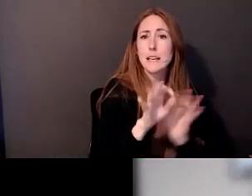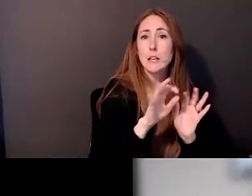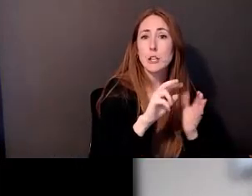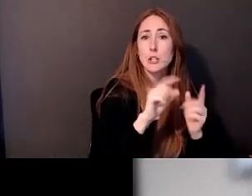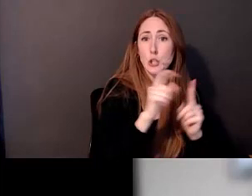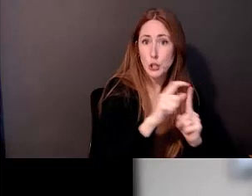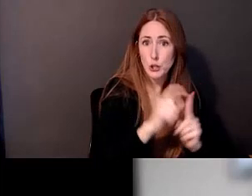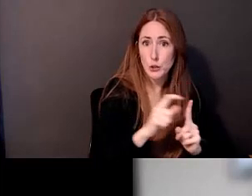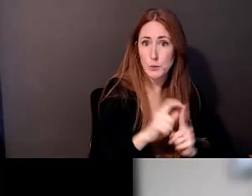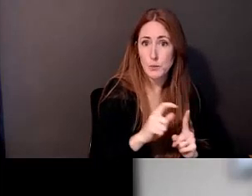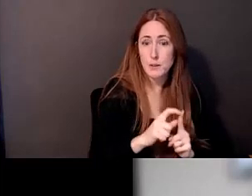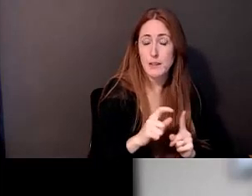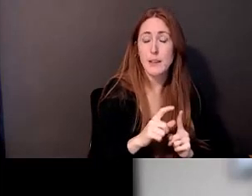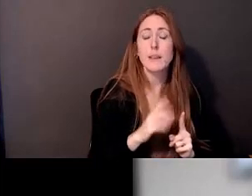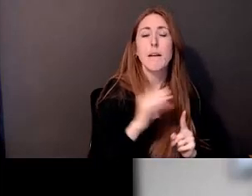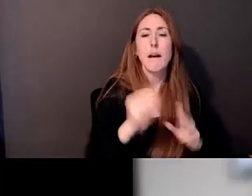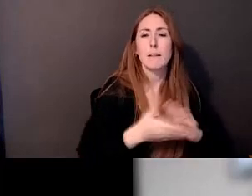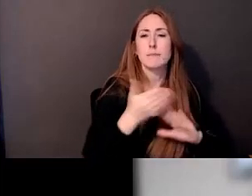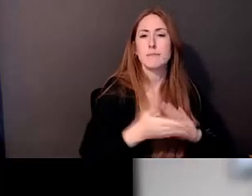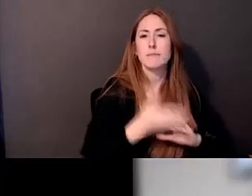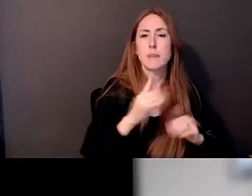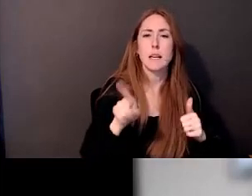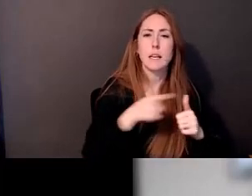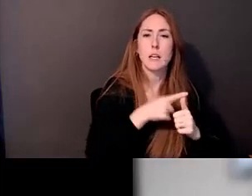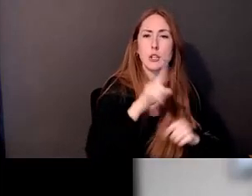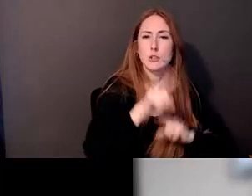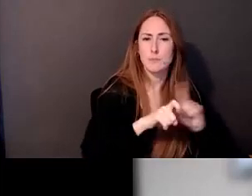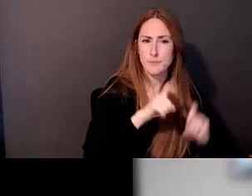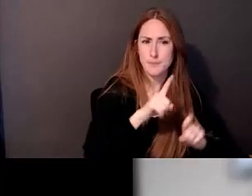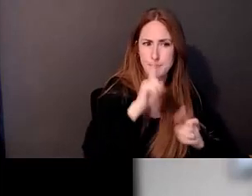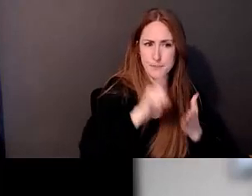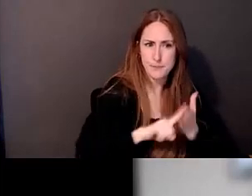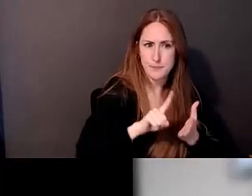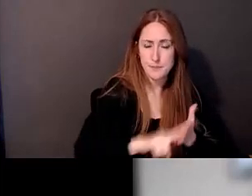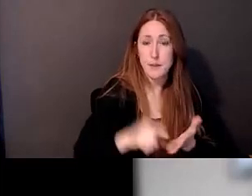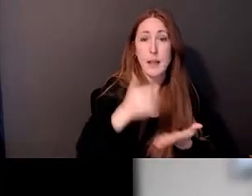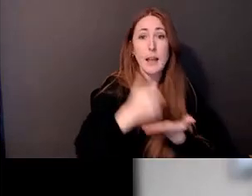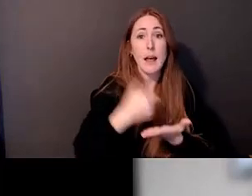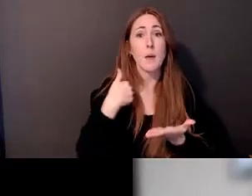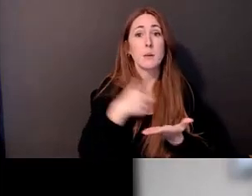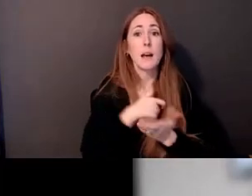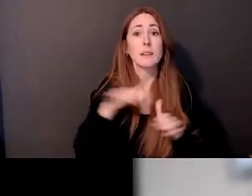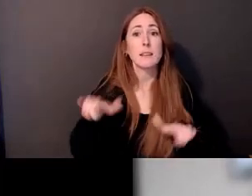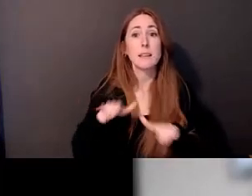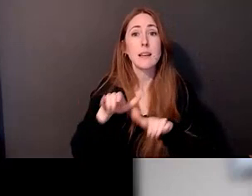The findings from this search strategy helped us conduct an enhanced search that identified more